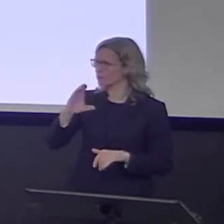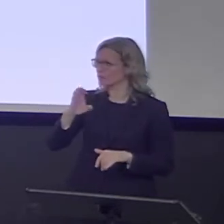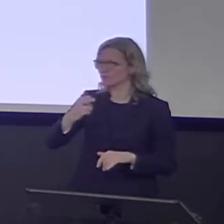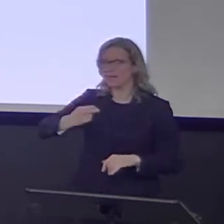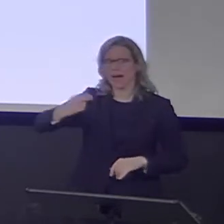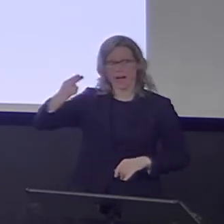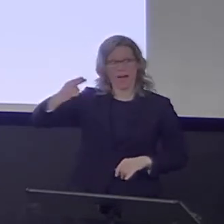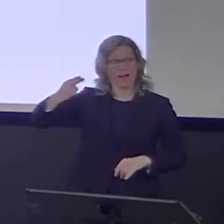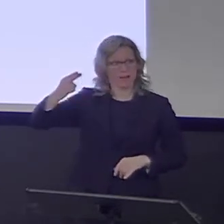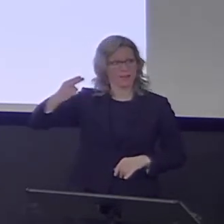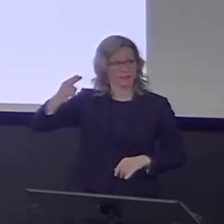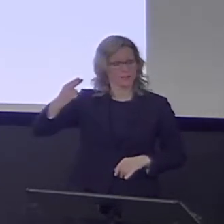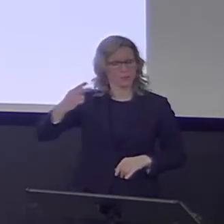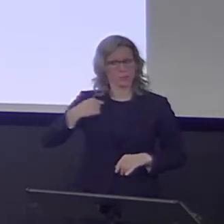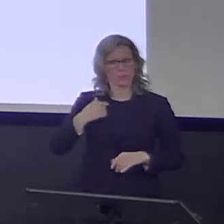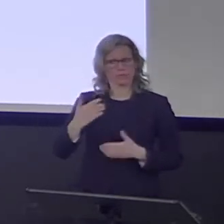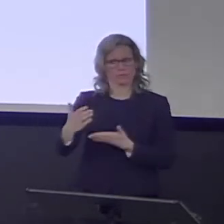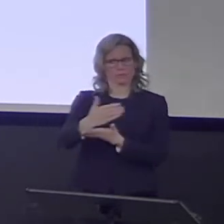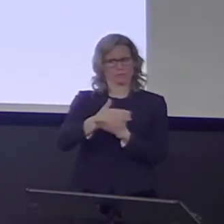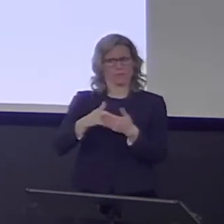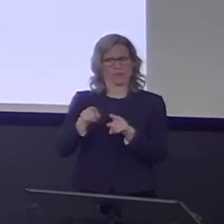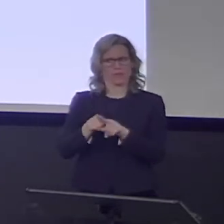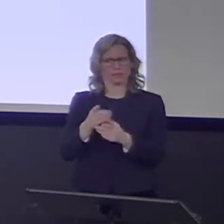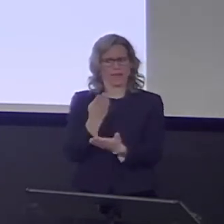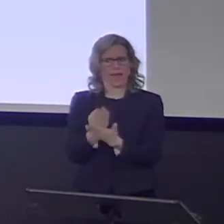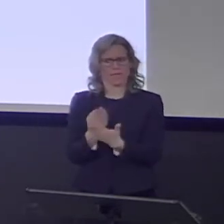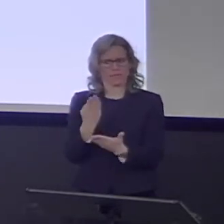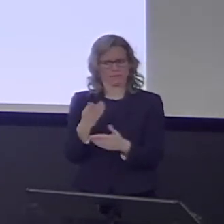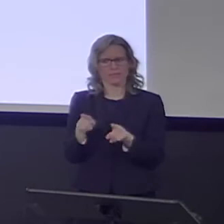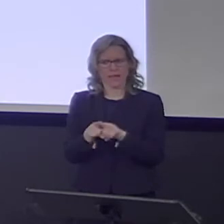for a social interaction between the two people.